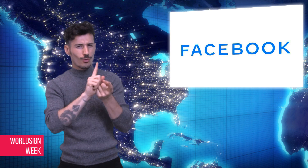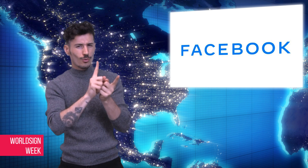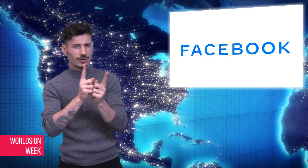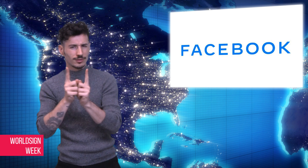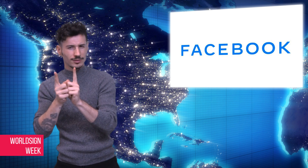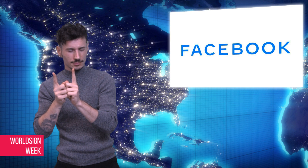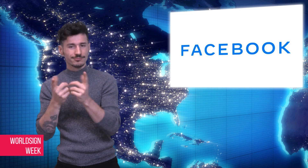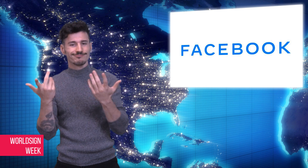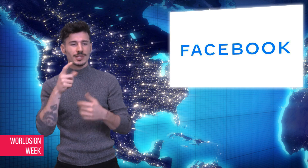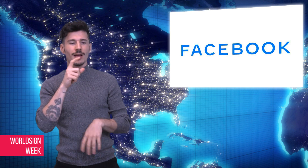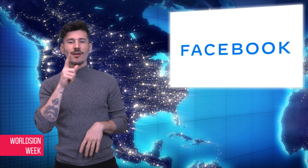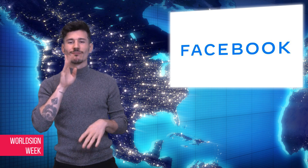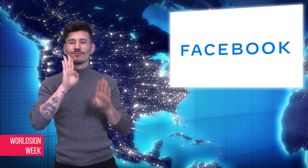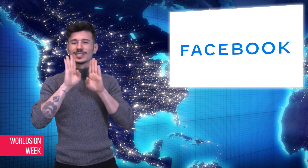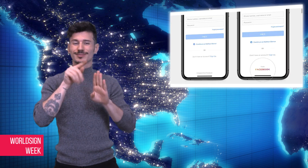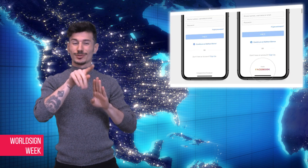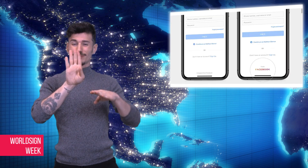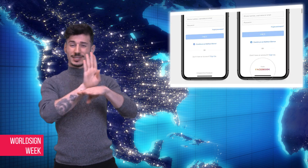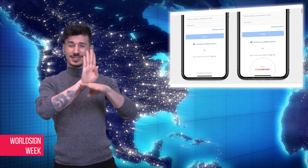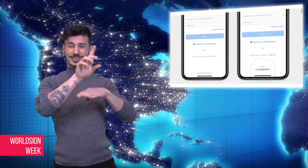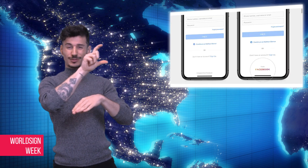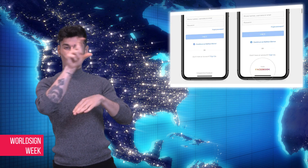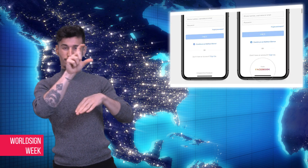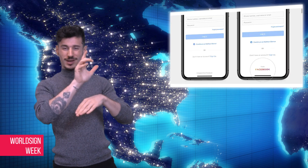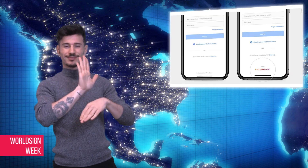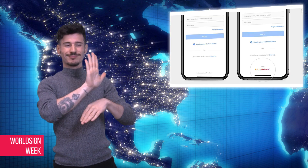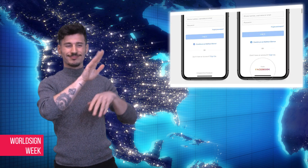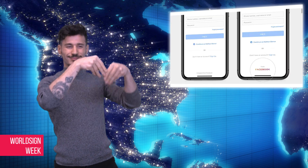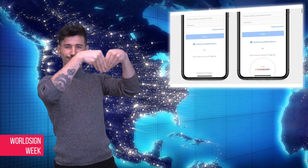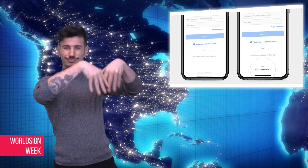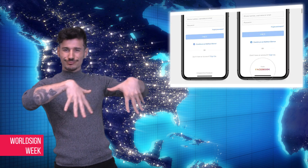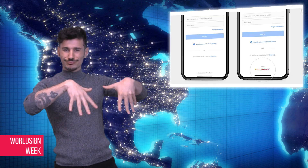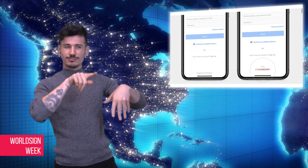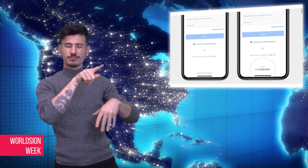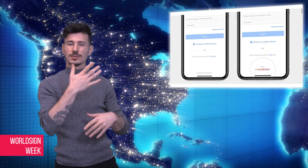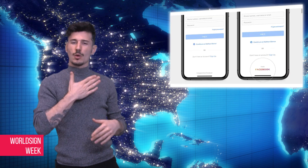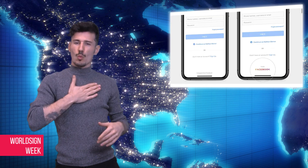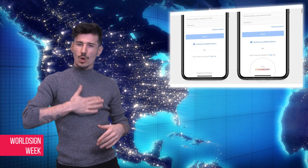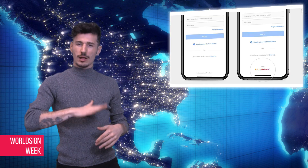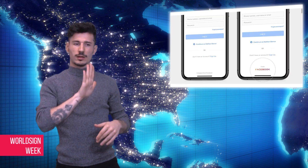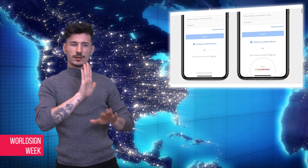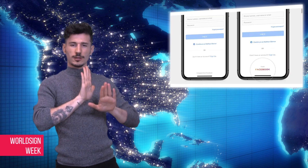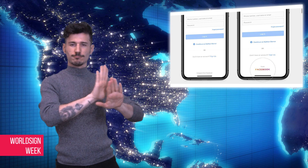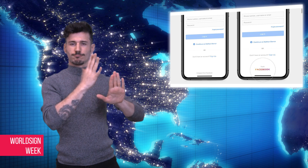for Whats?App, and a mixture of purple, red, and